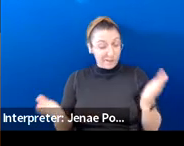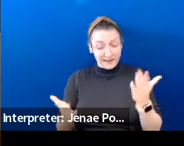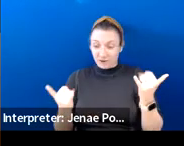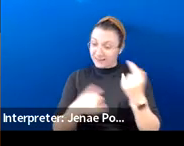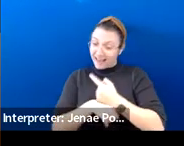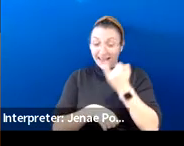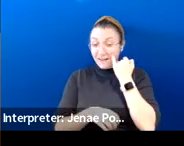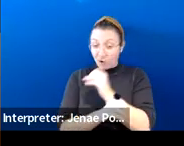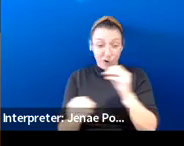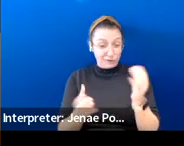Next slide, please.